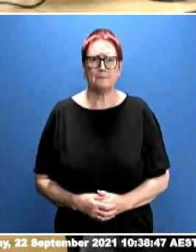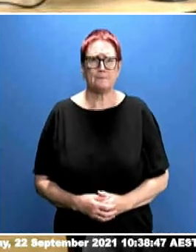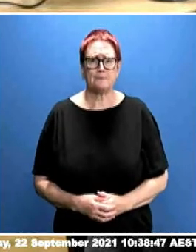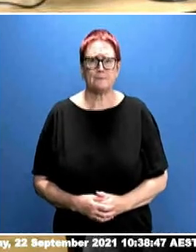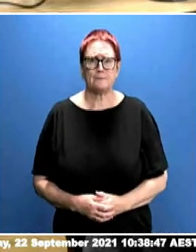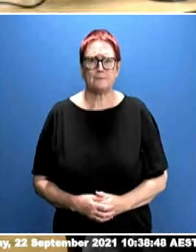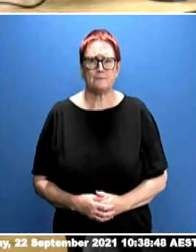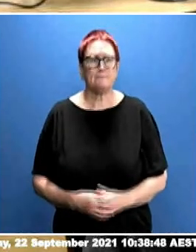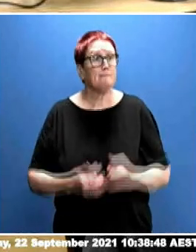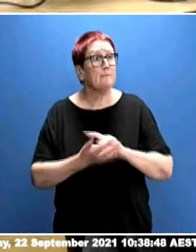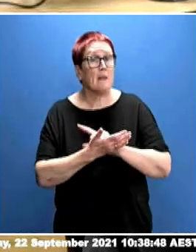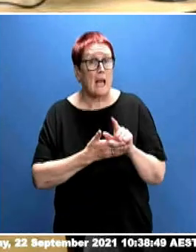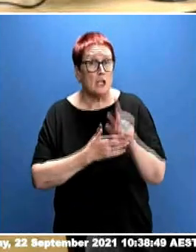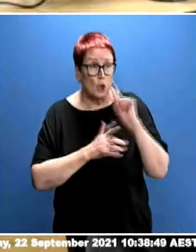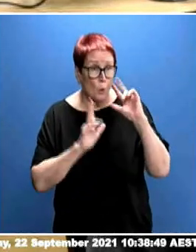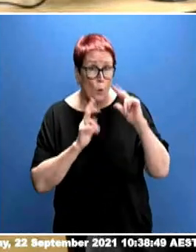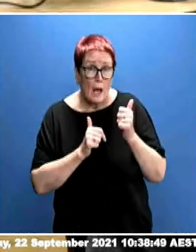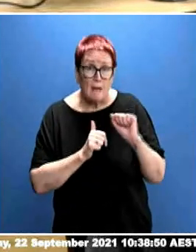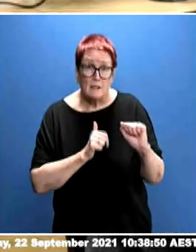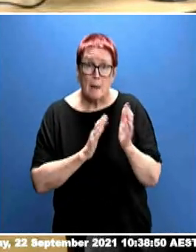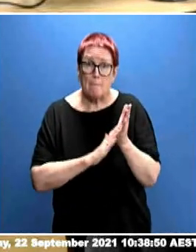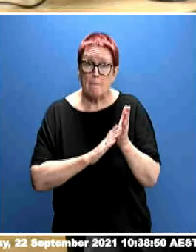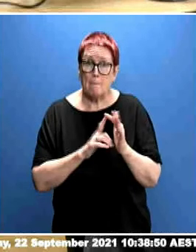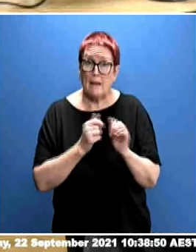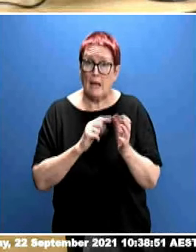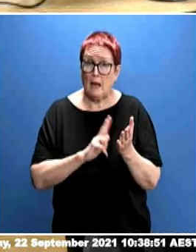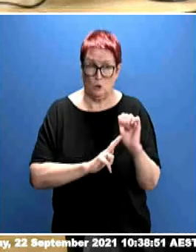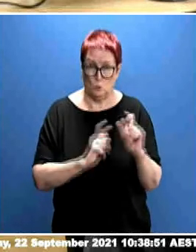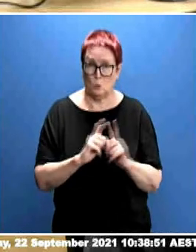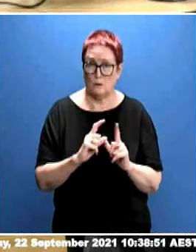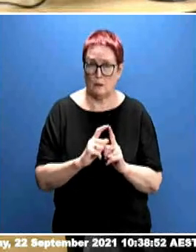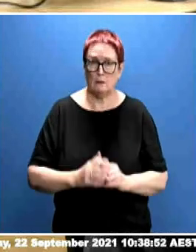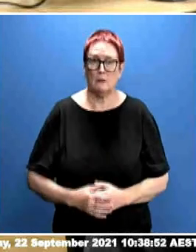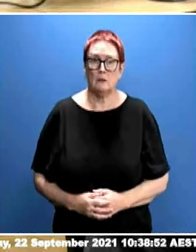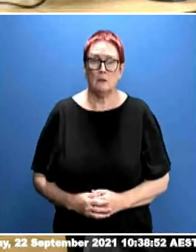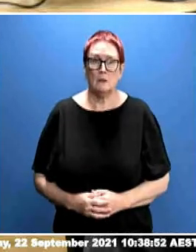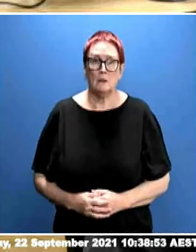When Megan was in your care, did you ever have anyone